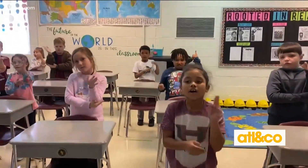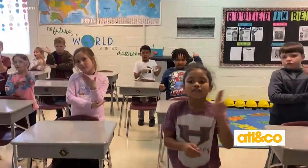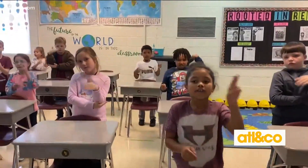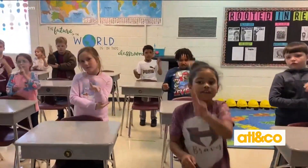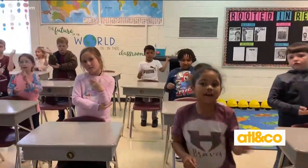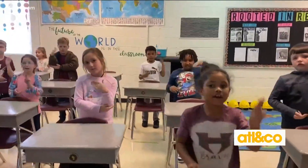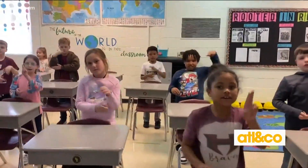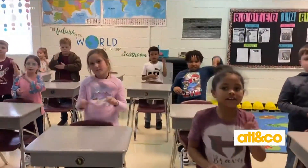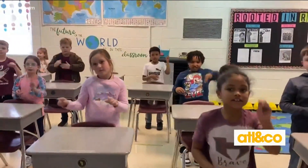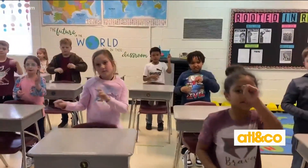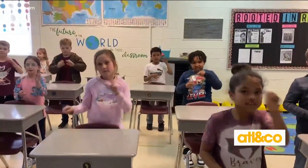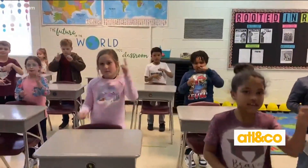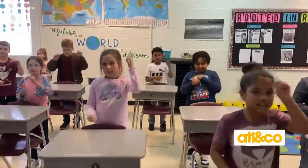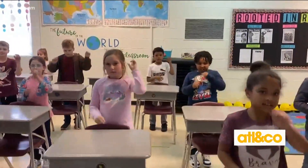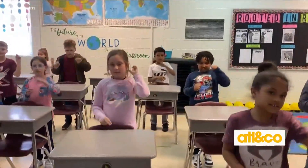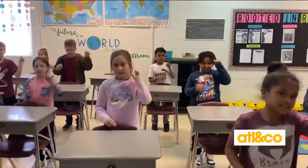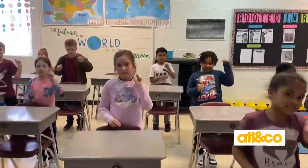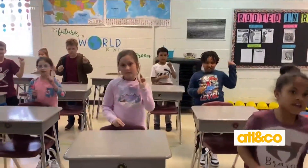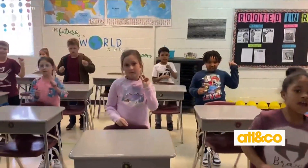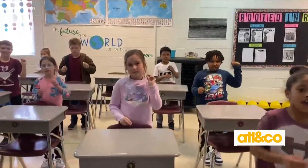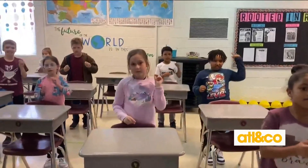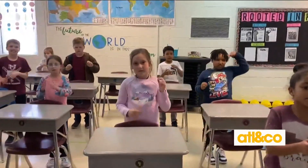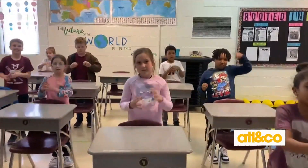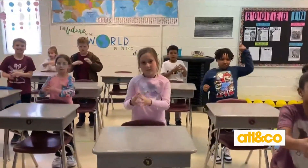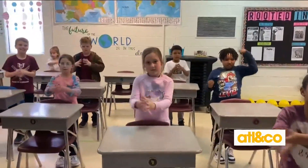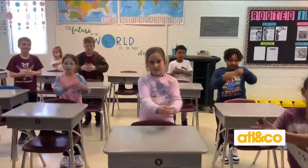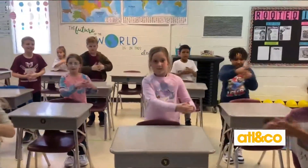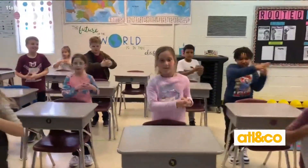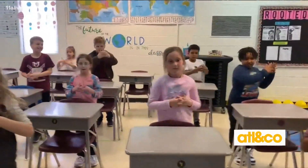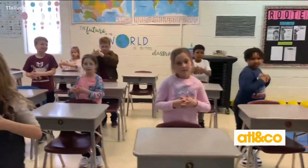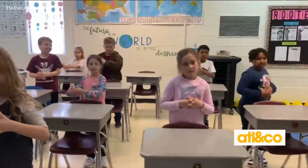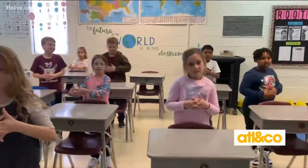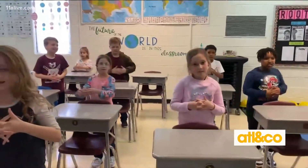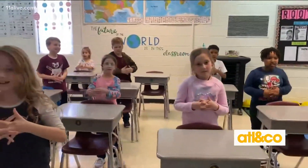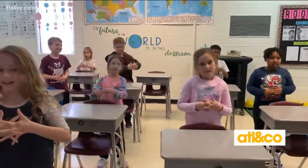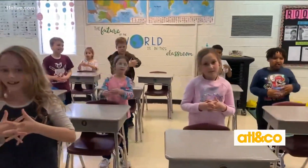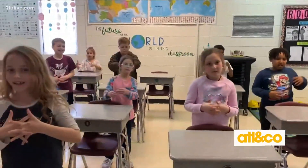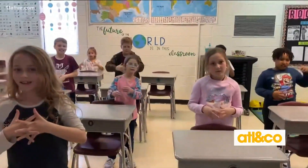LANGUAGE. TAKE A LOOK AT LANGUAGE. TAKE A LOOK AT THIS. TAKE A LOOK AT THIS. TAKE A LOOK AT THIS. >> TAKE A LOOK AT THIS. >> I TAKE A LOOK AT THIS. >> I PLEDGE TAKE A LOOK AT THIS. >> I PLEDGE ALLEGIANCE TAKE A LOOK AT THIS. >> I PLEDGE ALLEGIANCE TO TAKE A LOOK AT THIS. >> I PLEDGE ALLEGIANCE TO THE I PLEDGE ALLEGIANCE TO THE I PLEDGE ALLEGIANCE TO THE FLAG